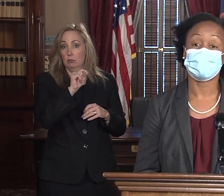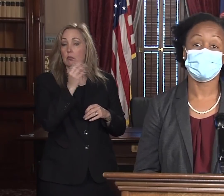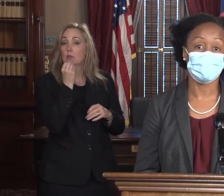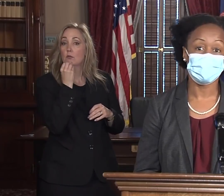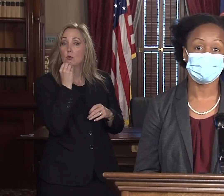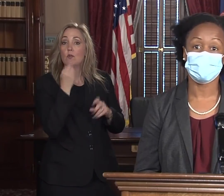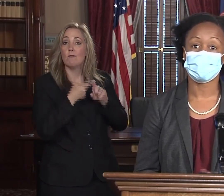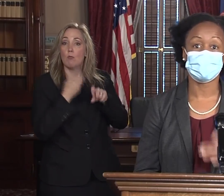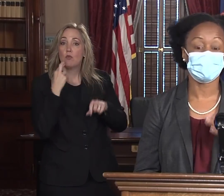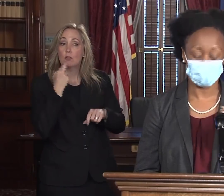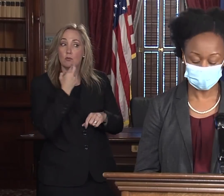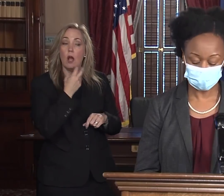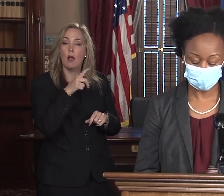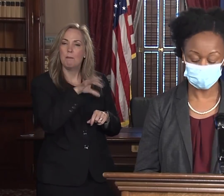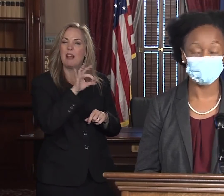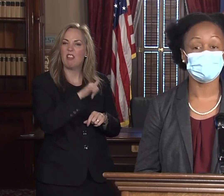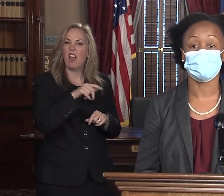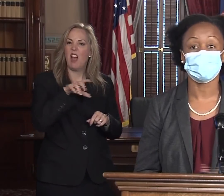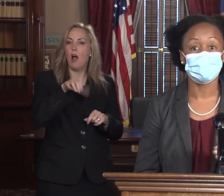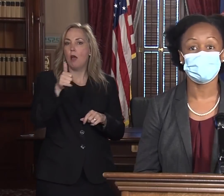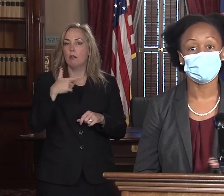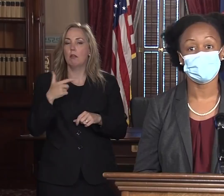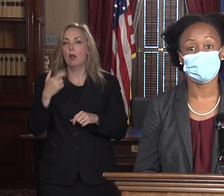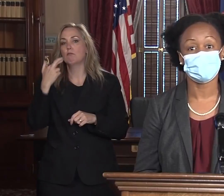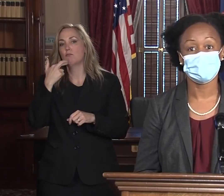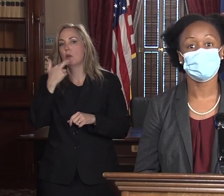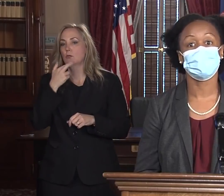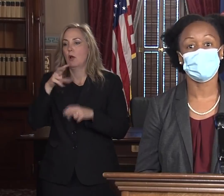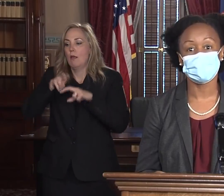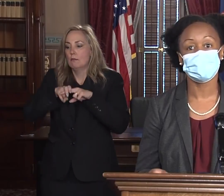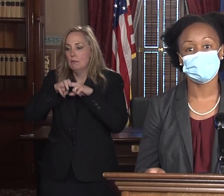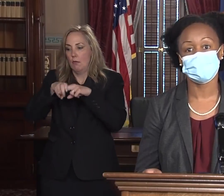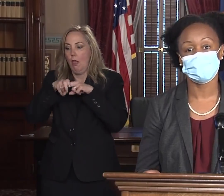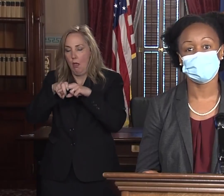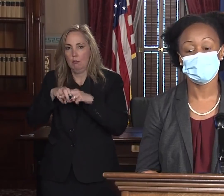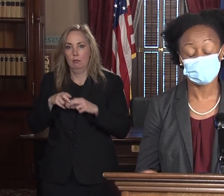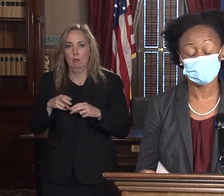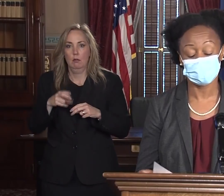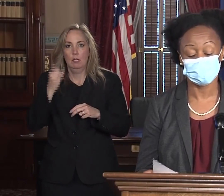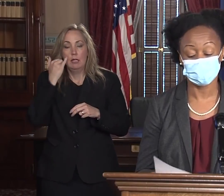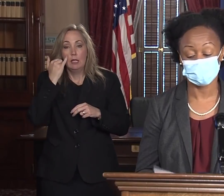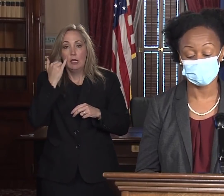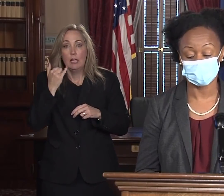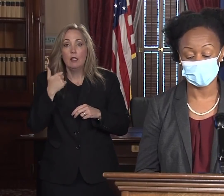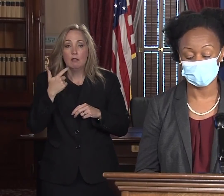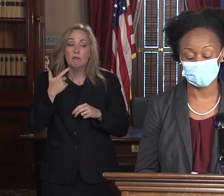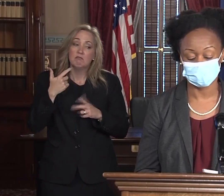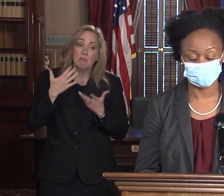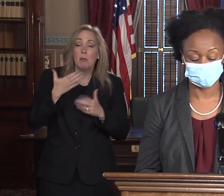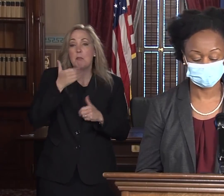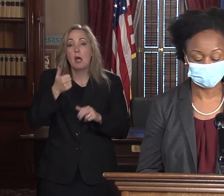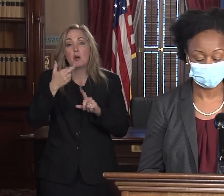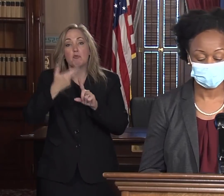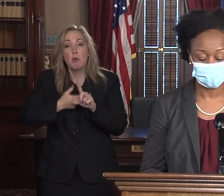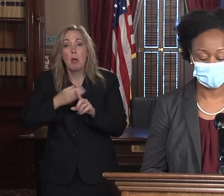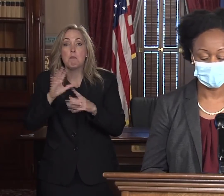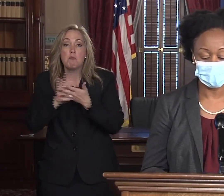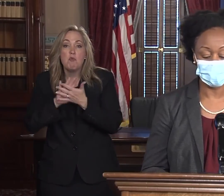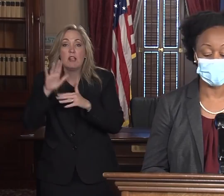DINING IN A RESTAURANT AND GETTING TAKEOUT, GET TAKEOUT. IF YOU HAVE A CHOICE BETWEEN GOING TO THE MOVIES OR RENTING